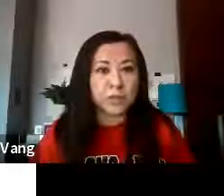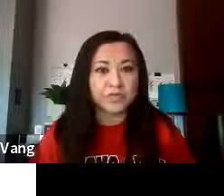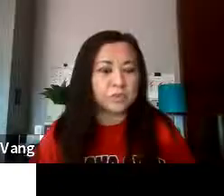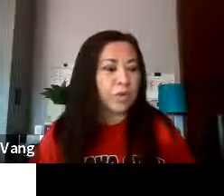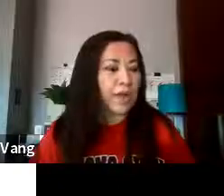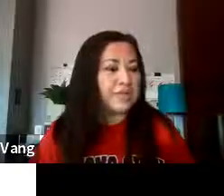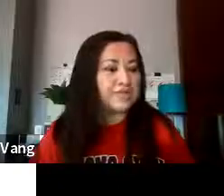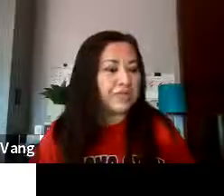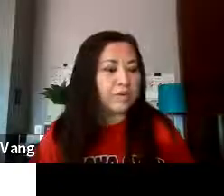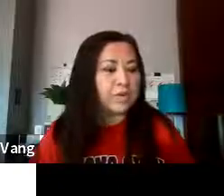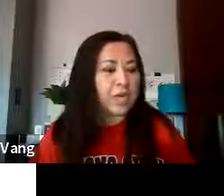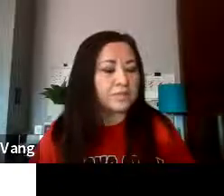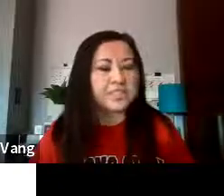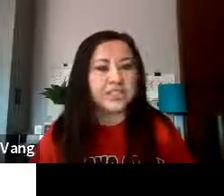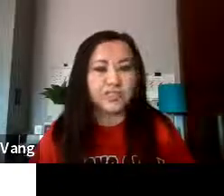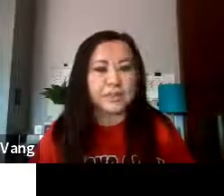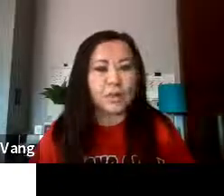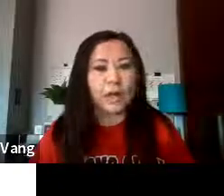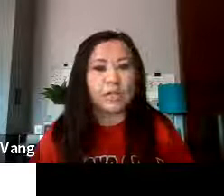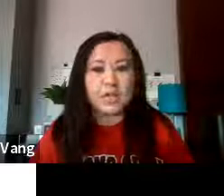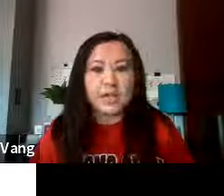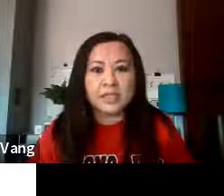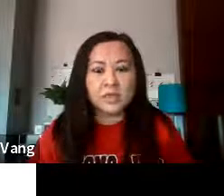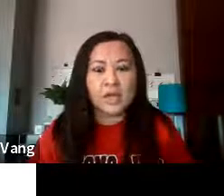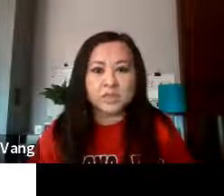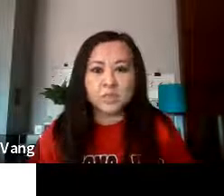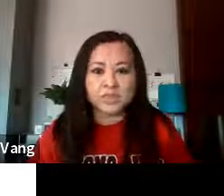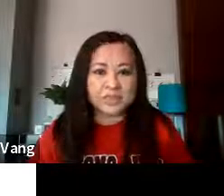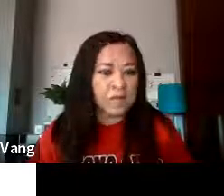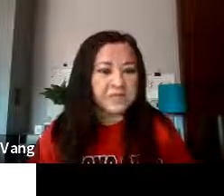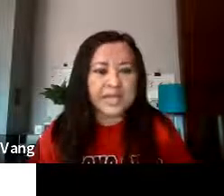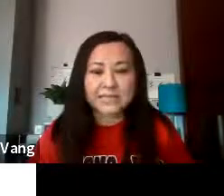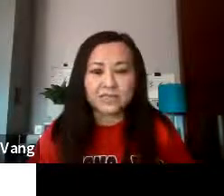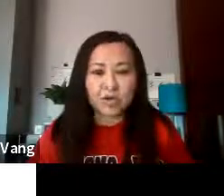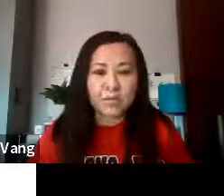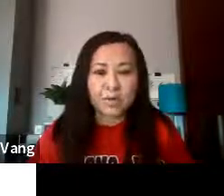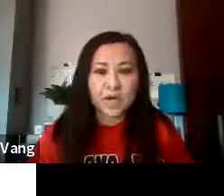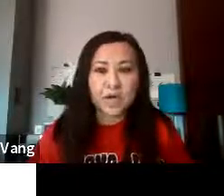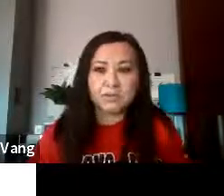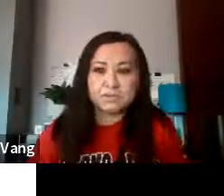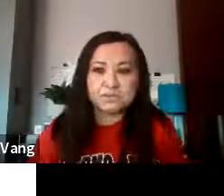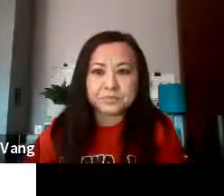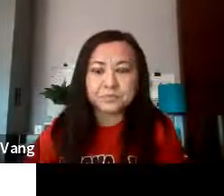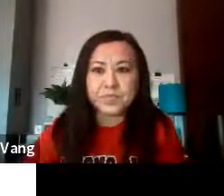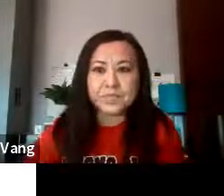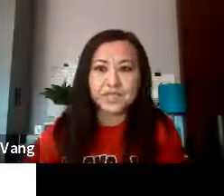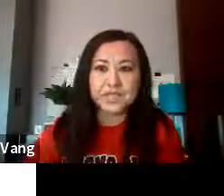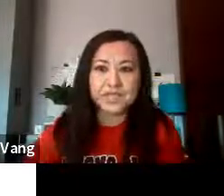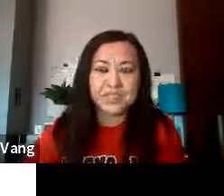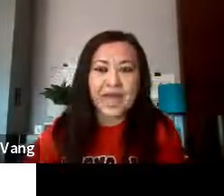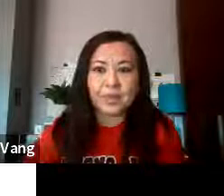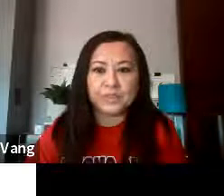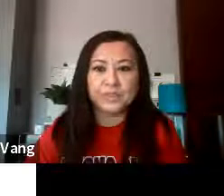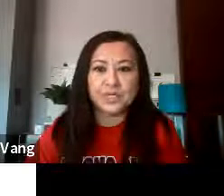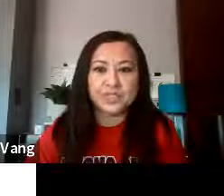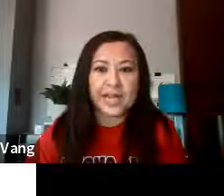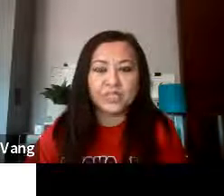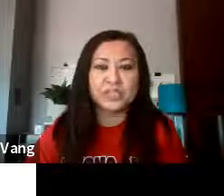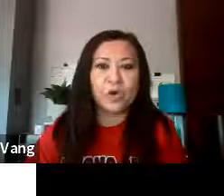Support Services Program is very successful as well. And so I just pulled up some stats from a study that was conducted nationally